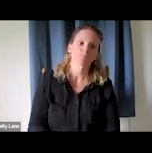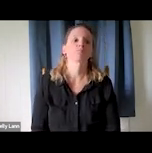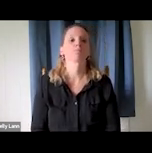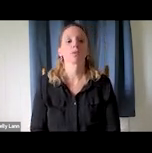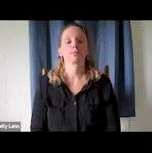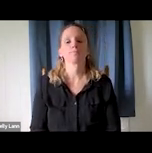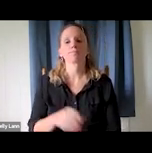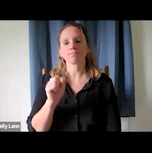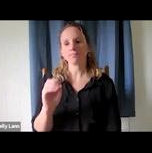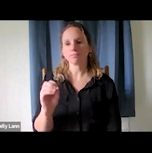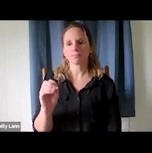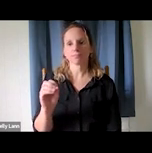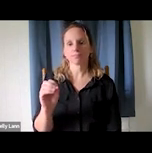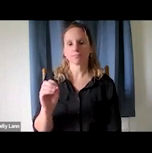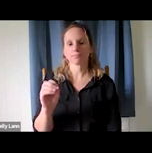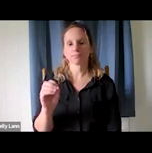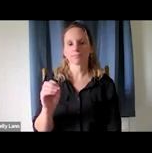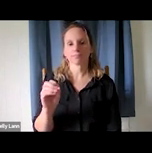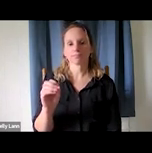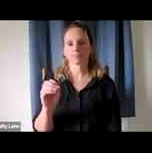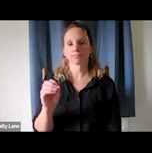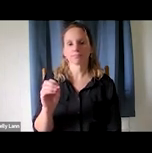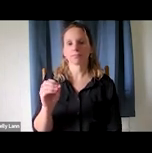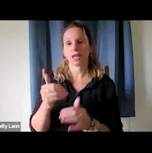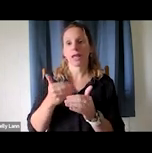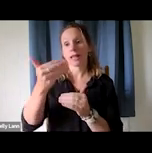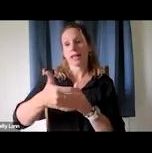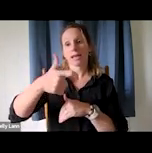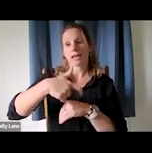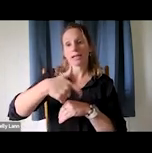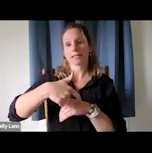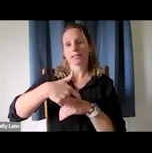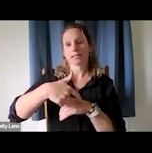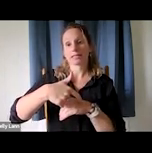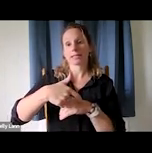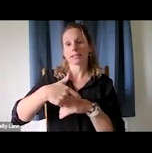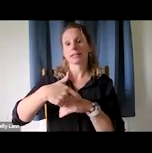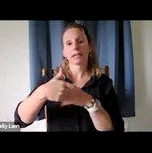So, and then on the next time he was seen, there was a clean screen from the previous week,